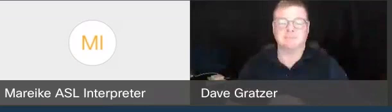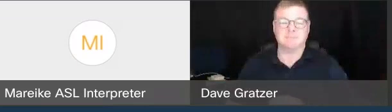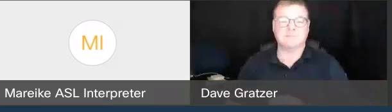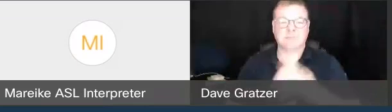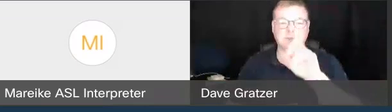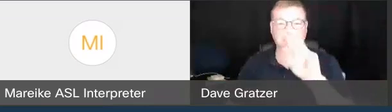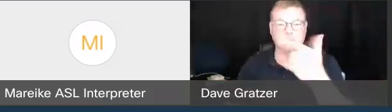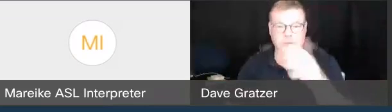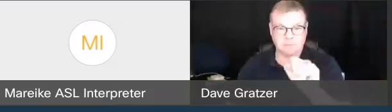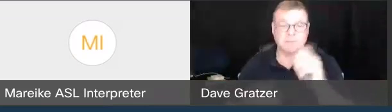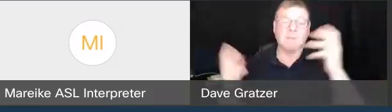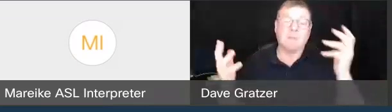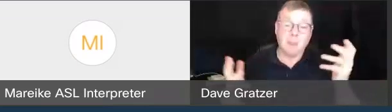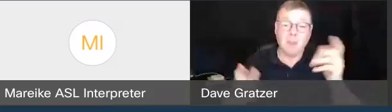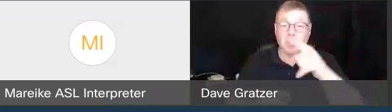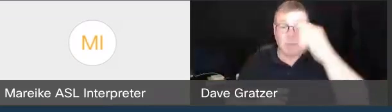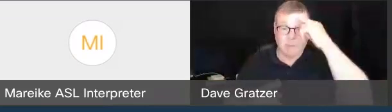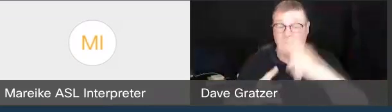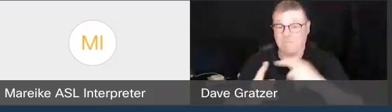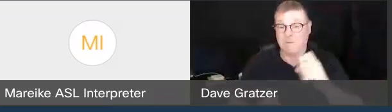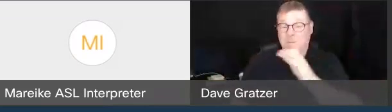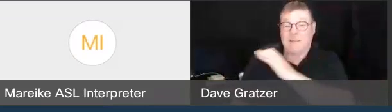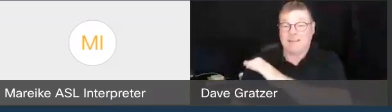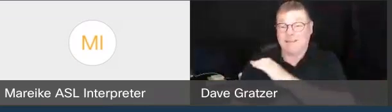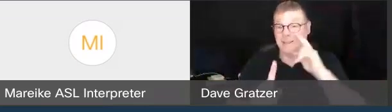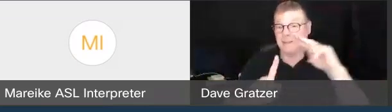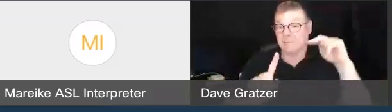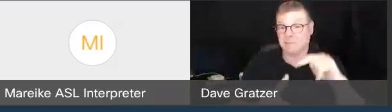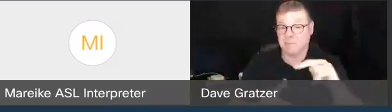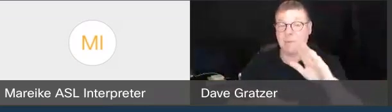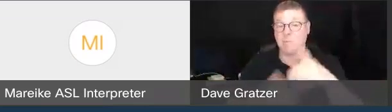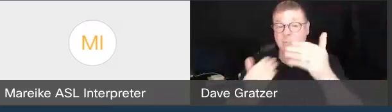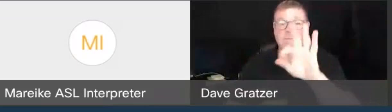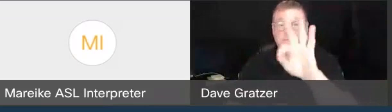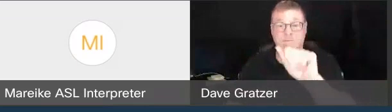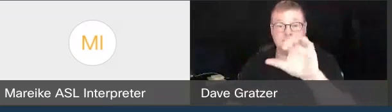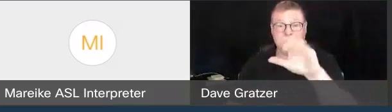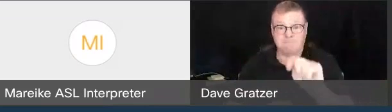think from a clinical perspective, providing FACT services where the target areas for intervention